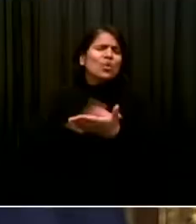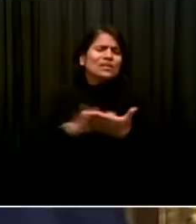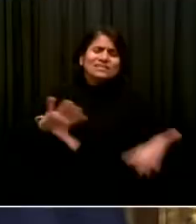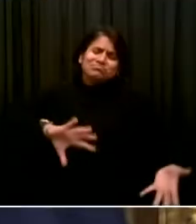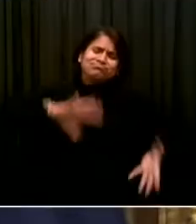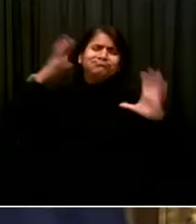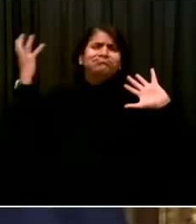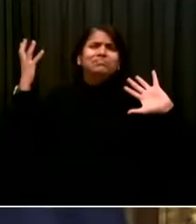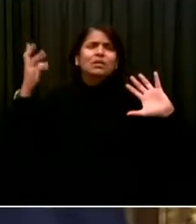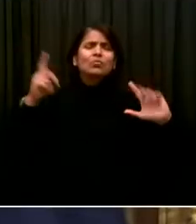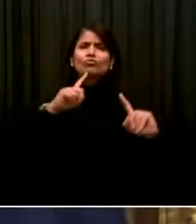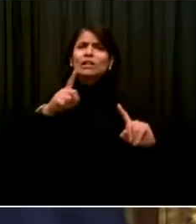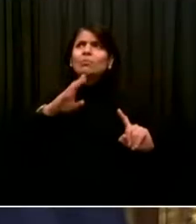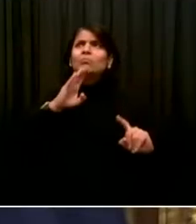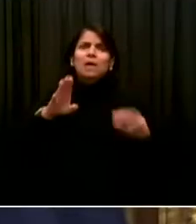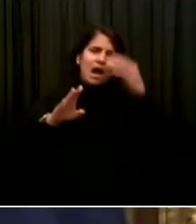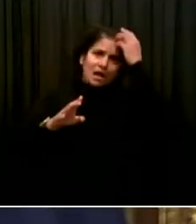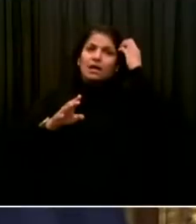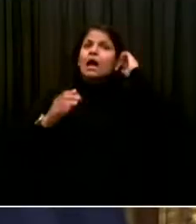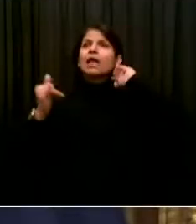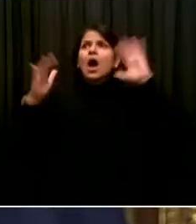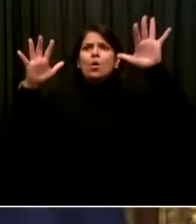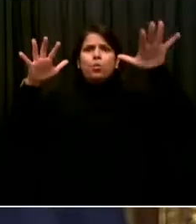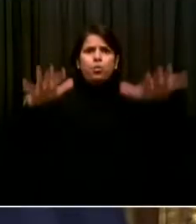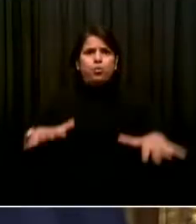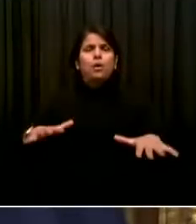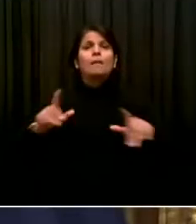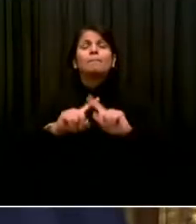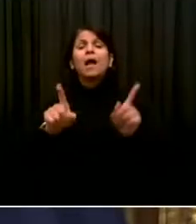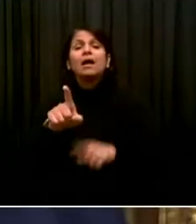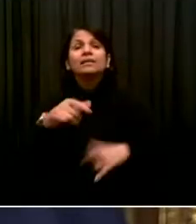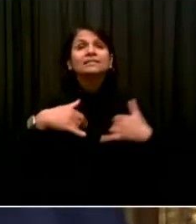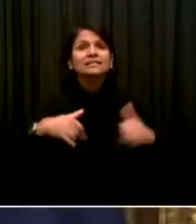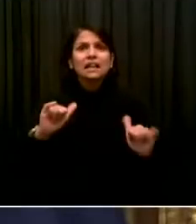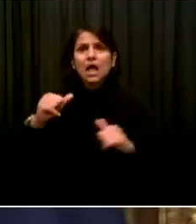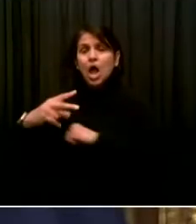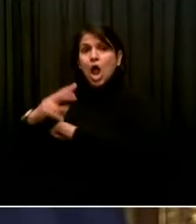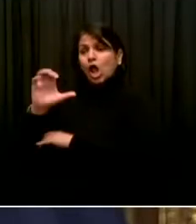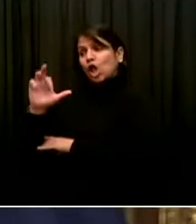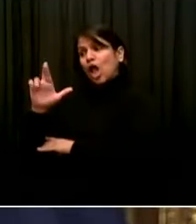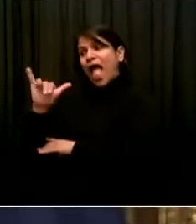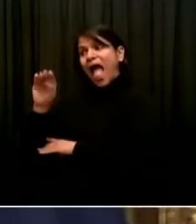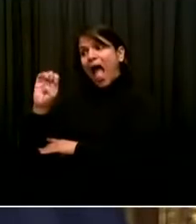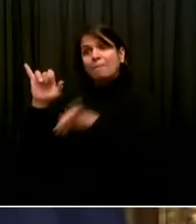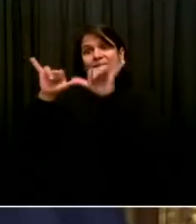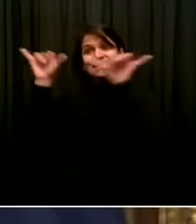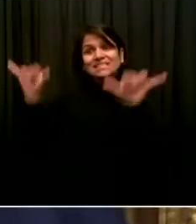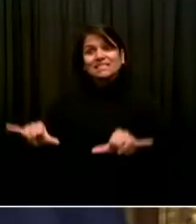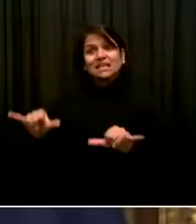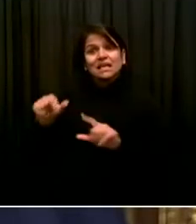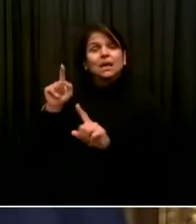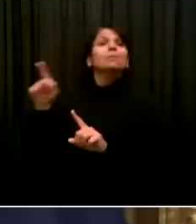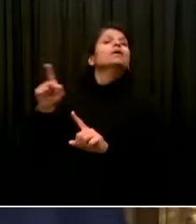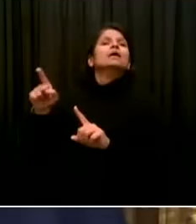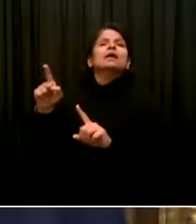SOCIAL SAFETY NET AT EVERY LEVEL AND HAS HAD A LONG LASTIN GDAMAGING IMPACT ON OUR